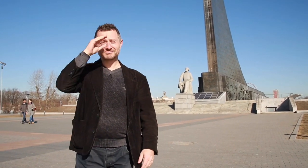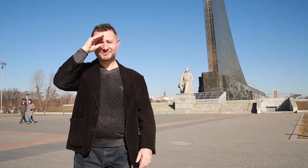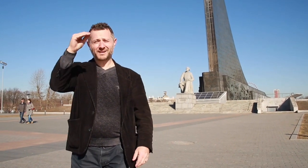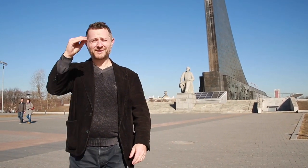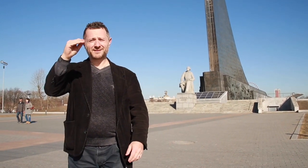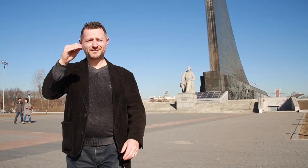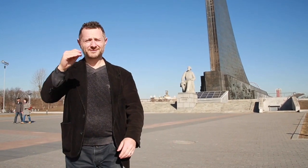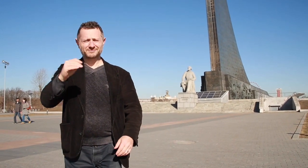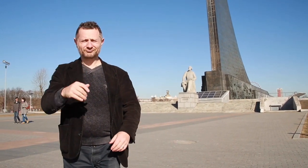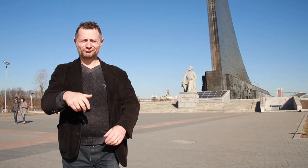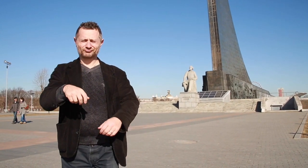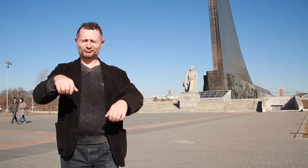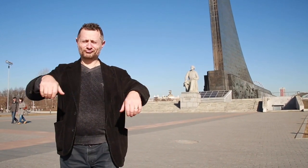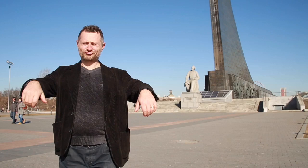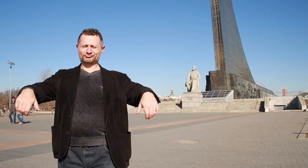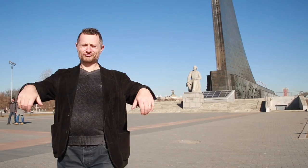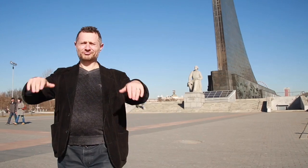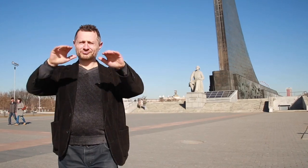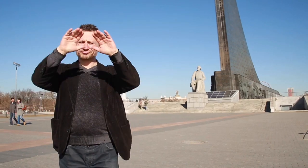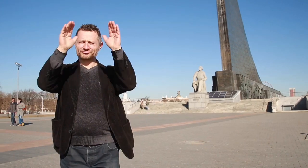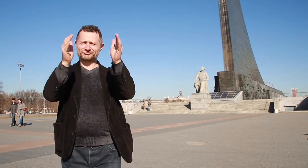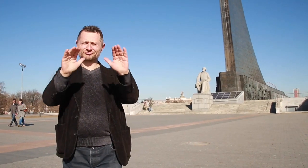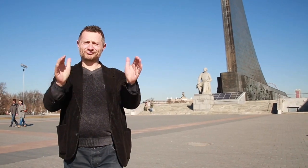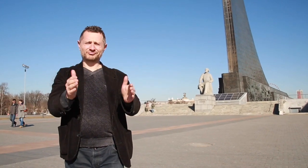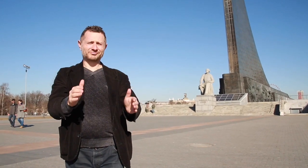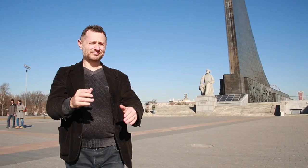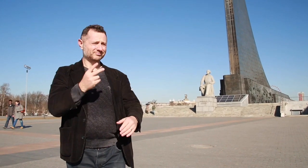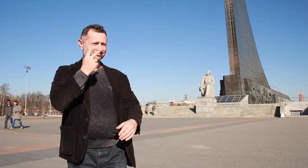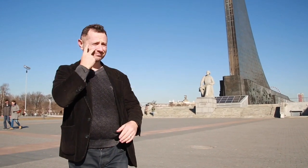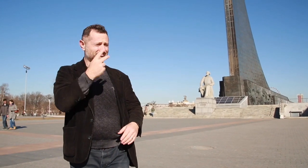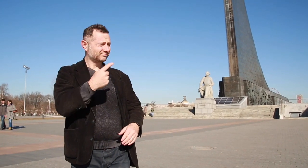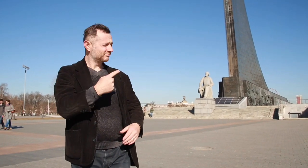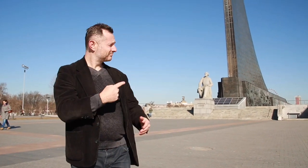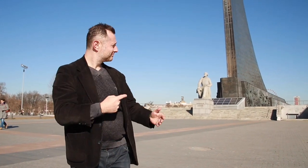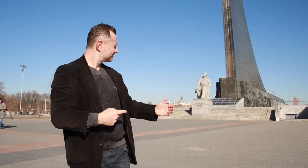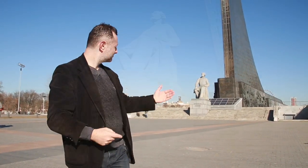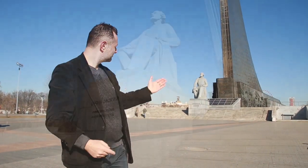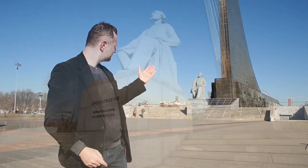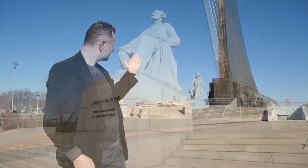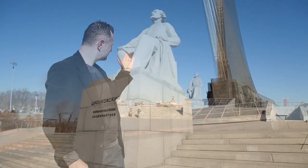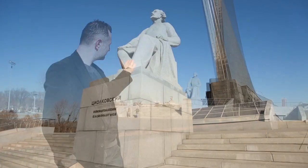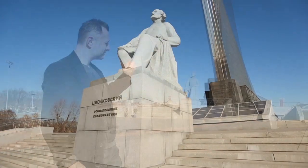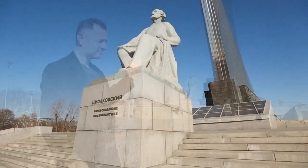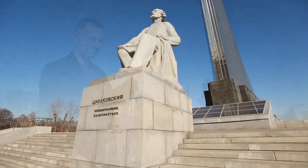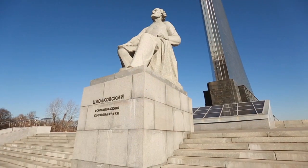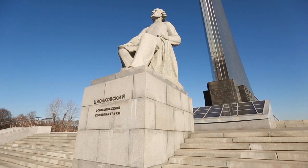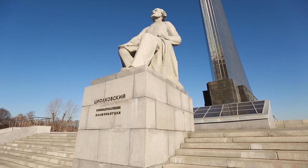that statue of a man sitting behind me? He is the Founder of Space.